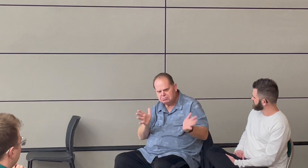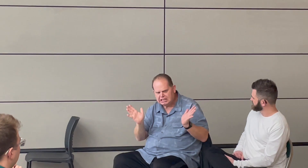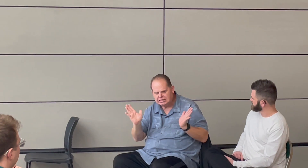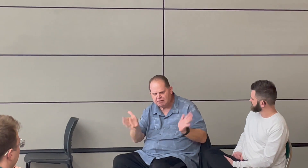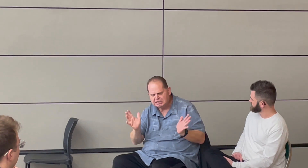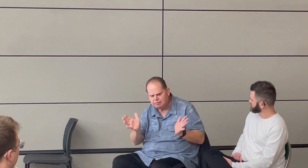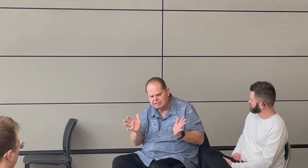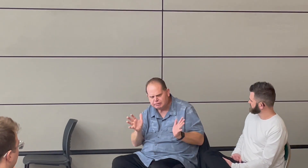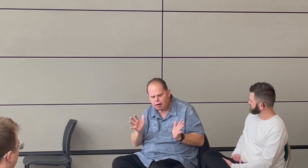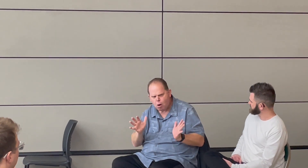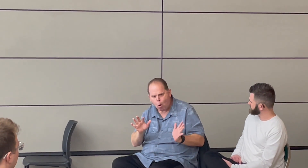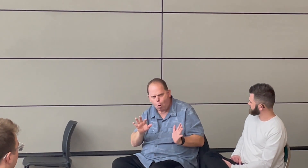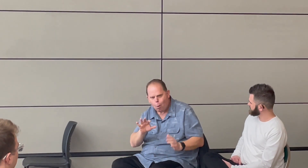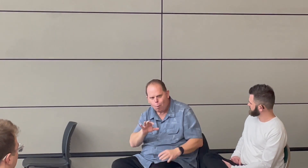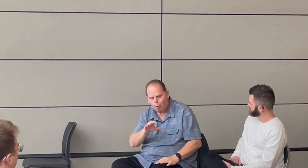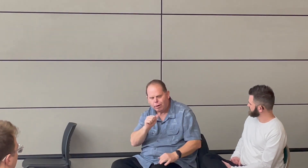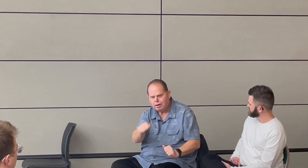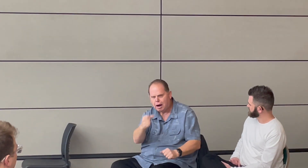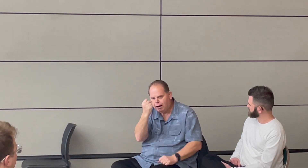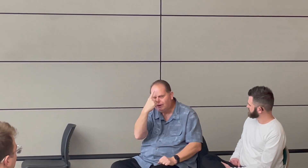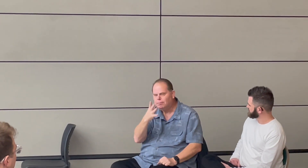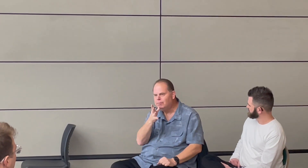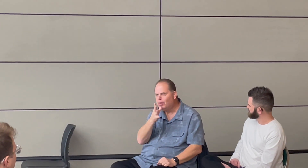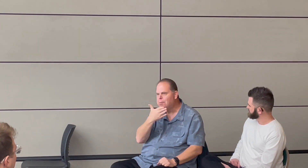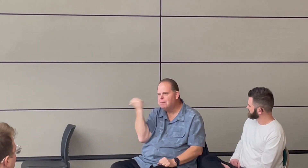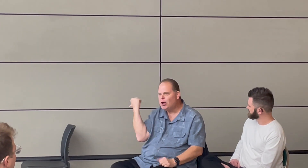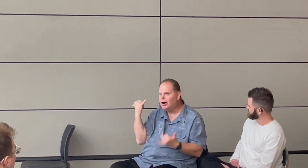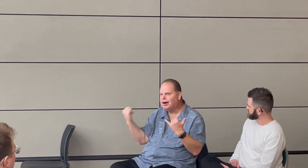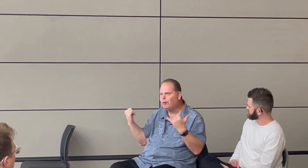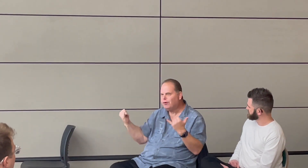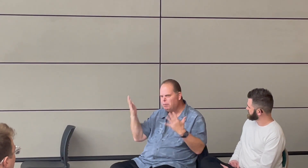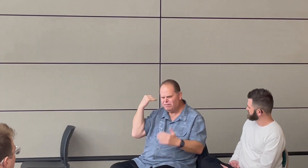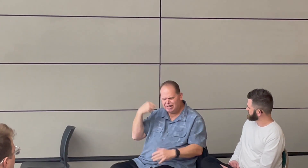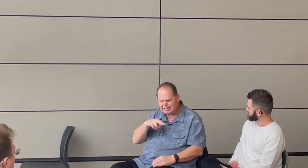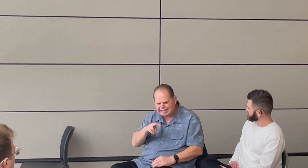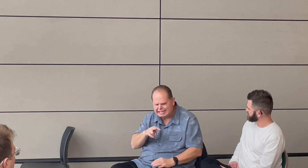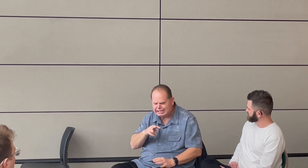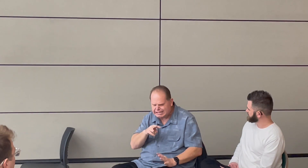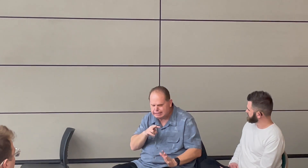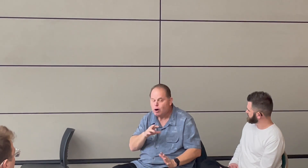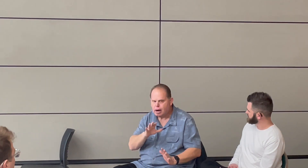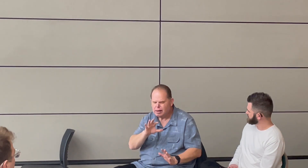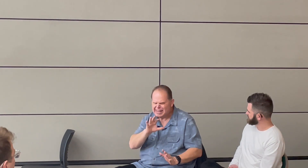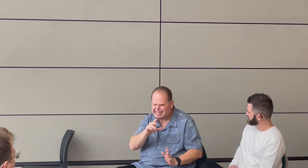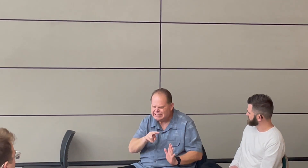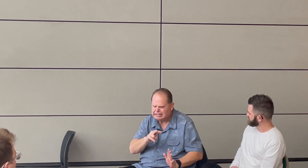have met people and talked more and spoken more and I am able to understand them better or I was